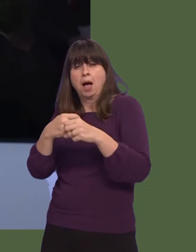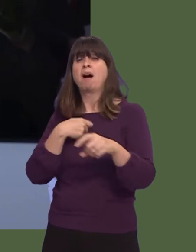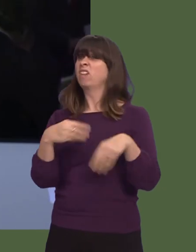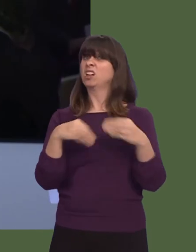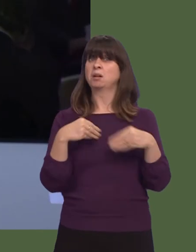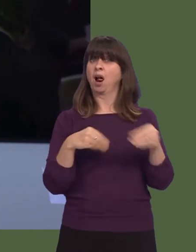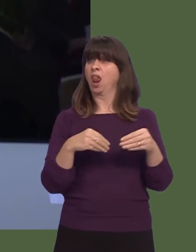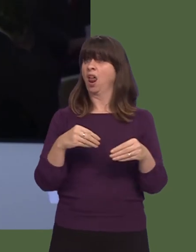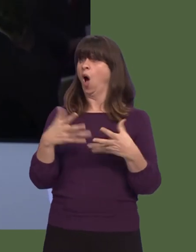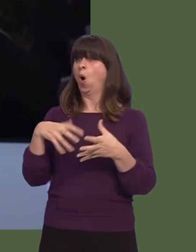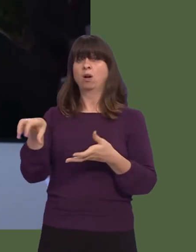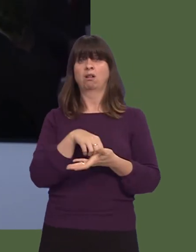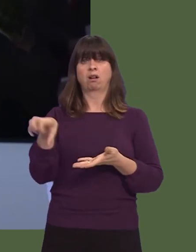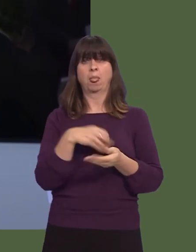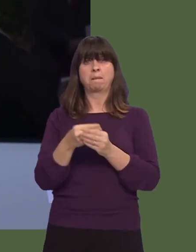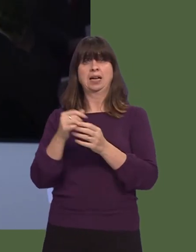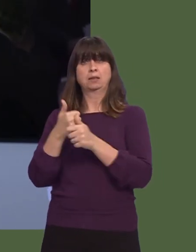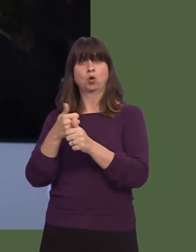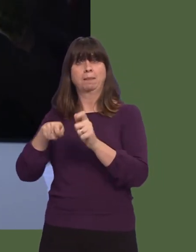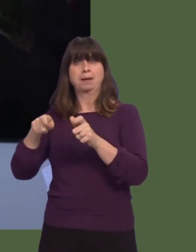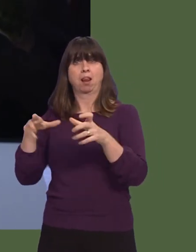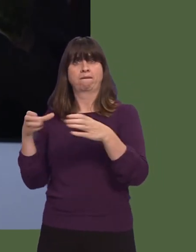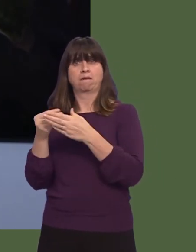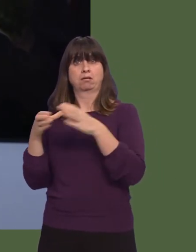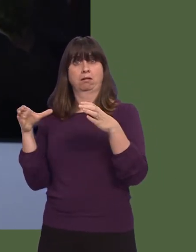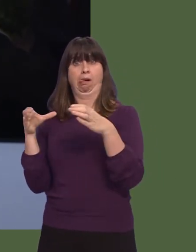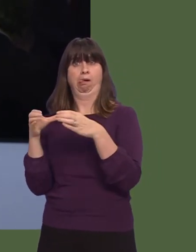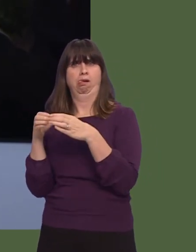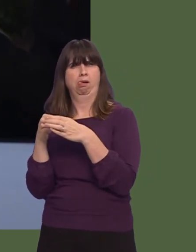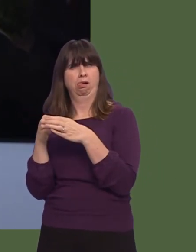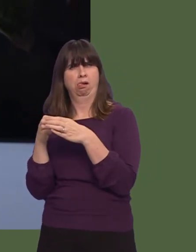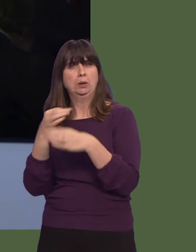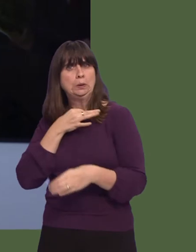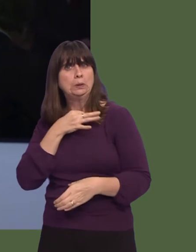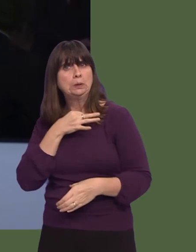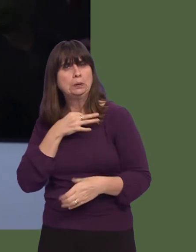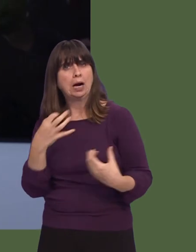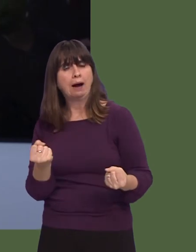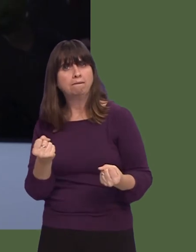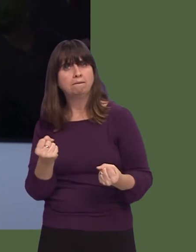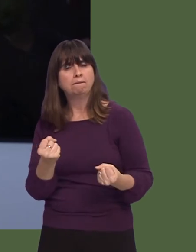ring fence in 2018-19, meaning that Supporting People funding is not guaranteed to be protected